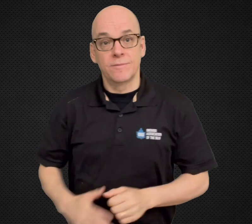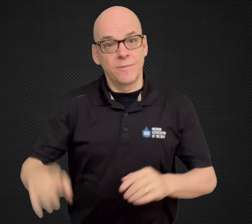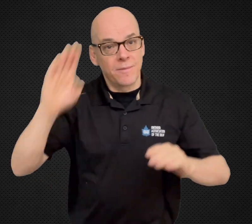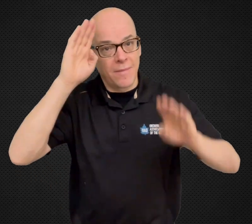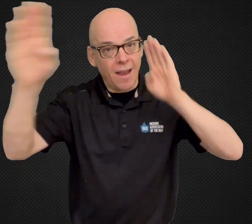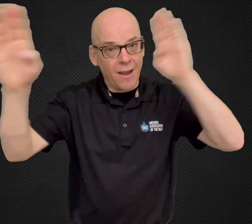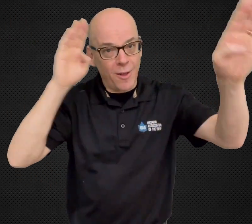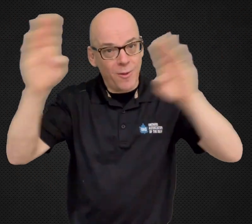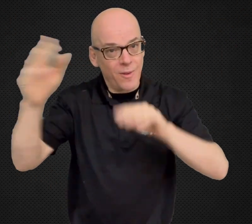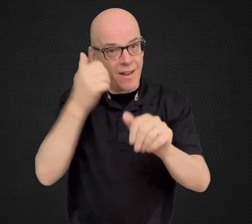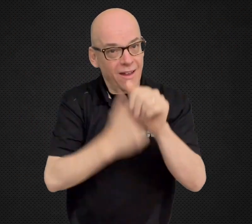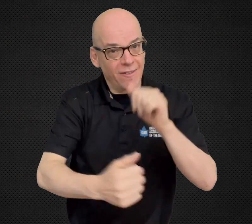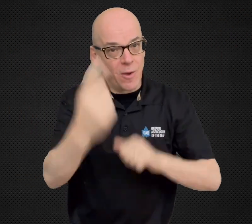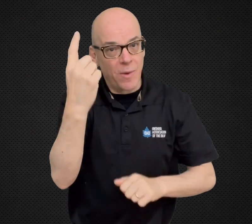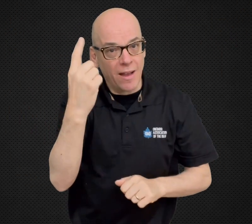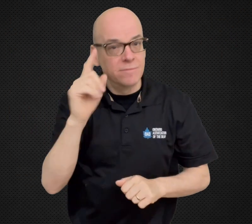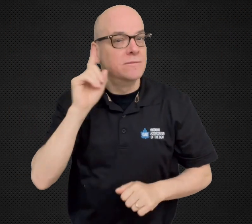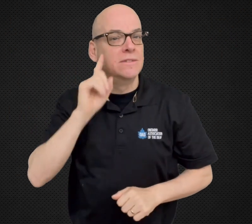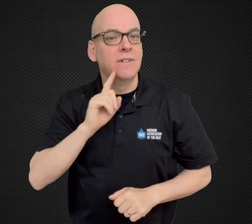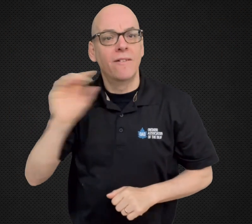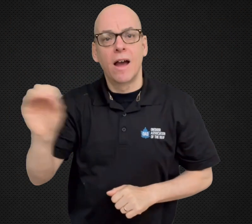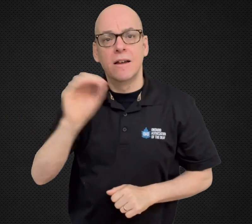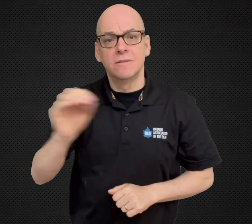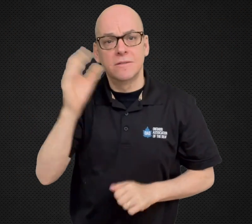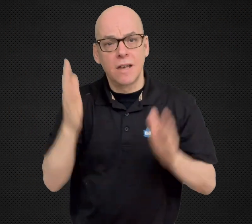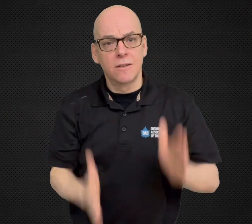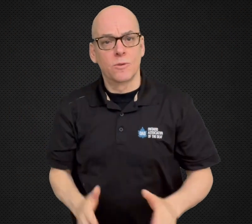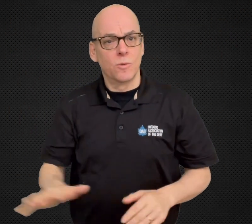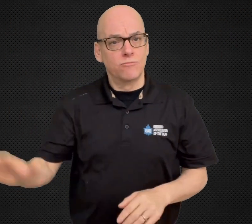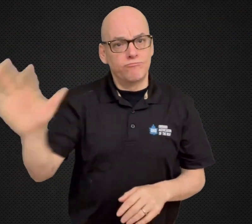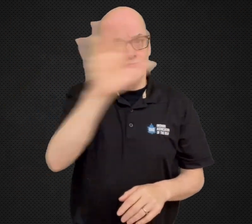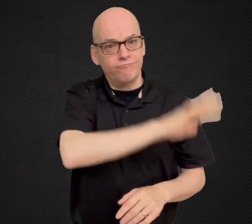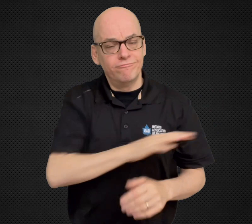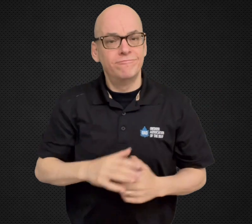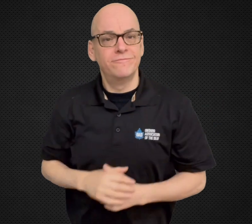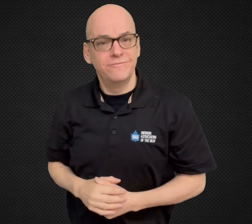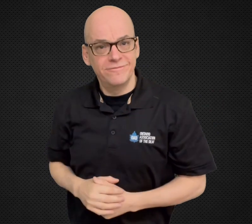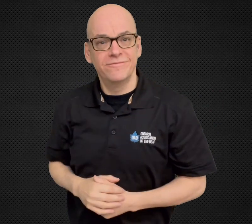Hello everyone Deaf Ontarians --